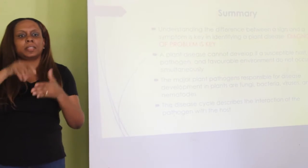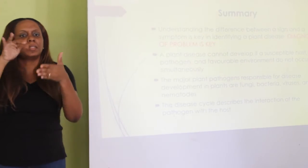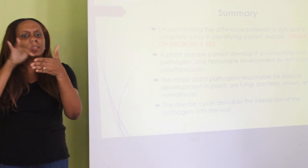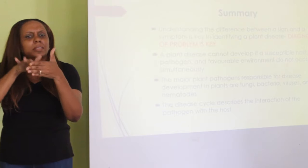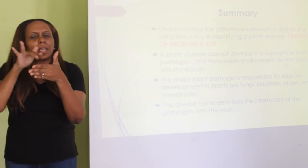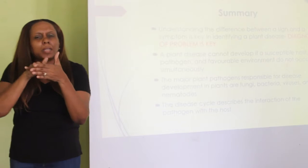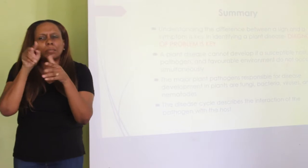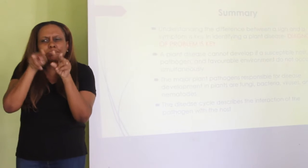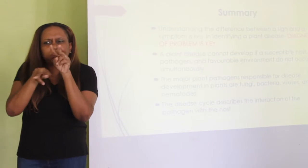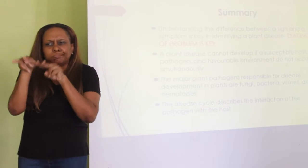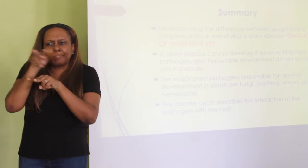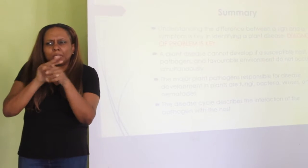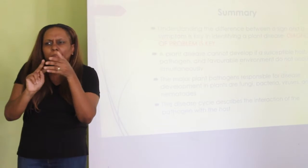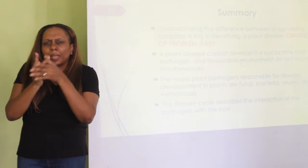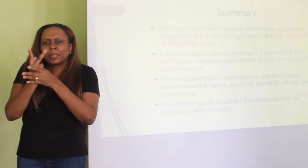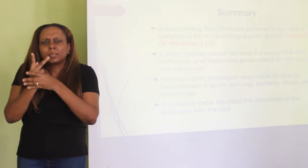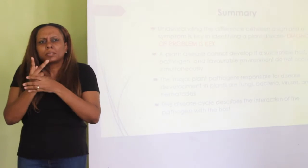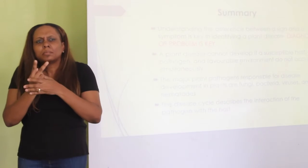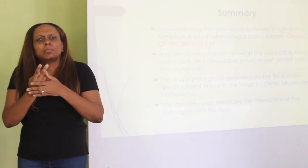we have to know what they look like these are some of the main factors